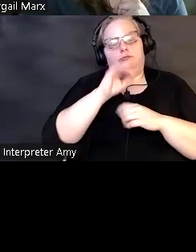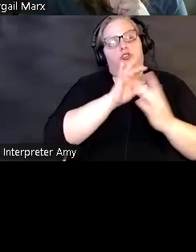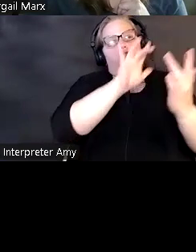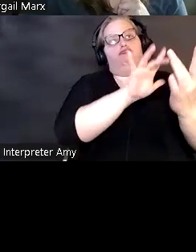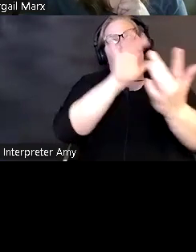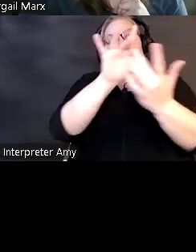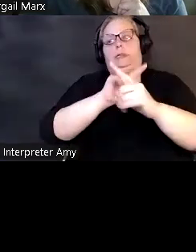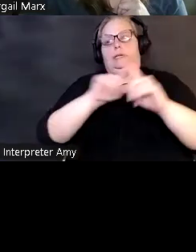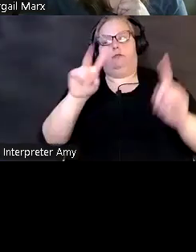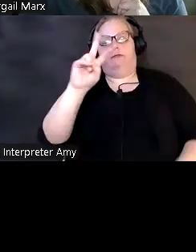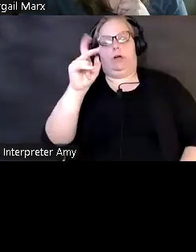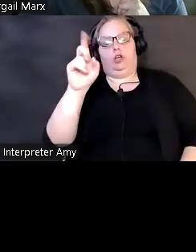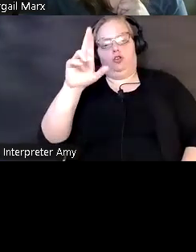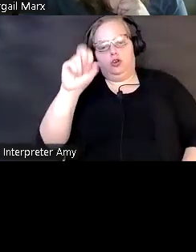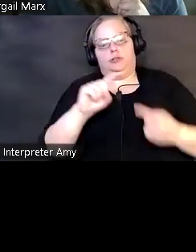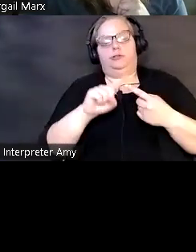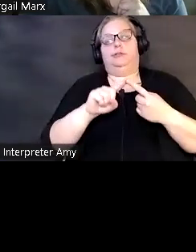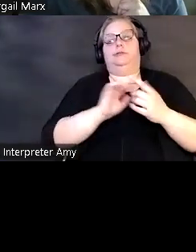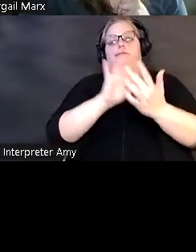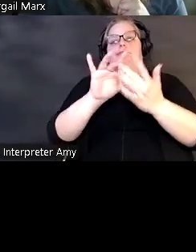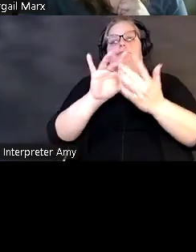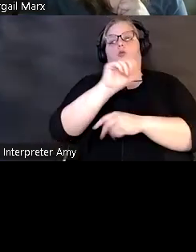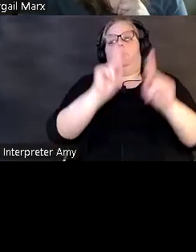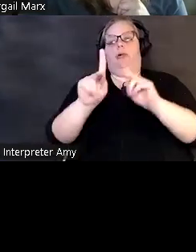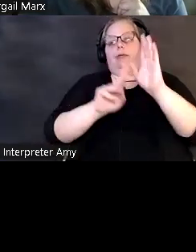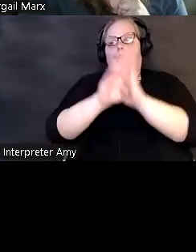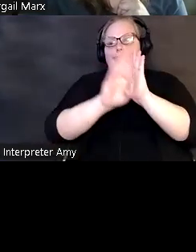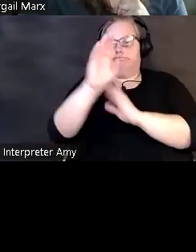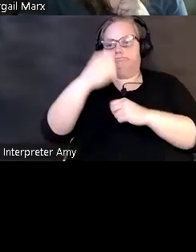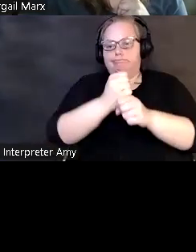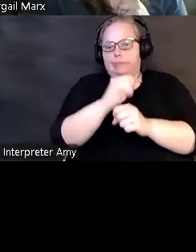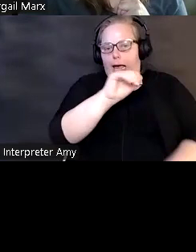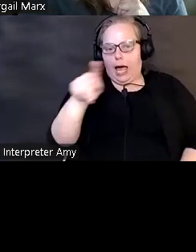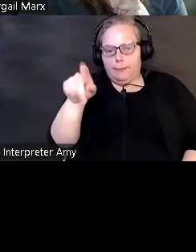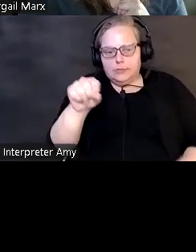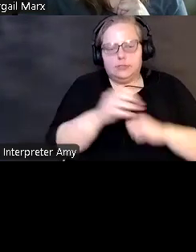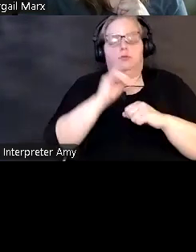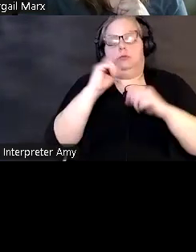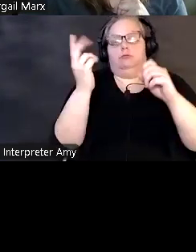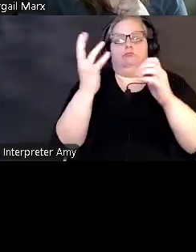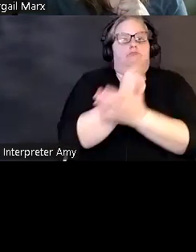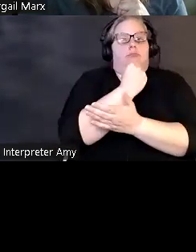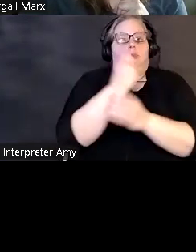reaching out to the app developers and really utilizing all those resources for trainings.